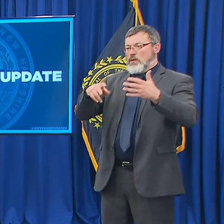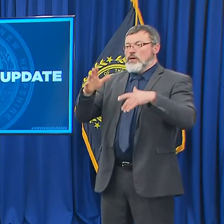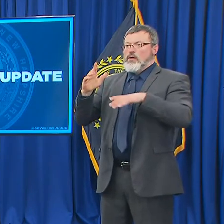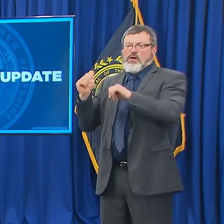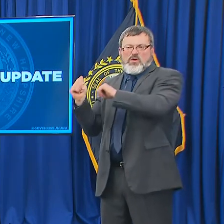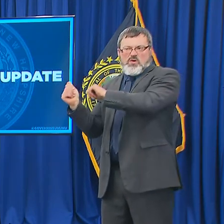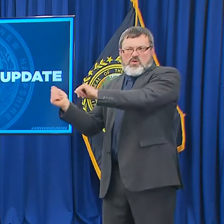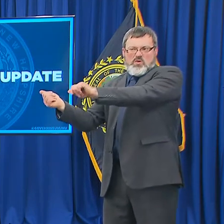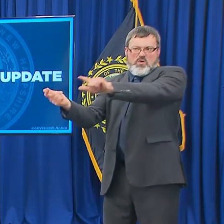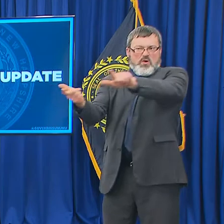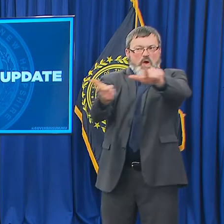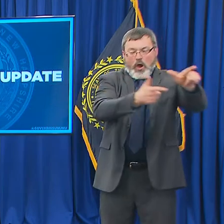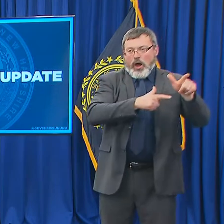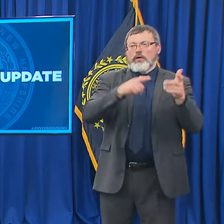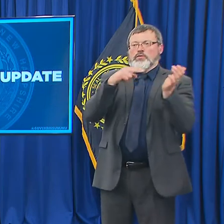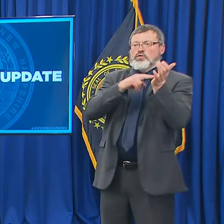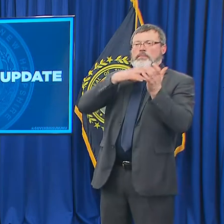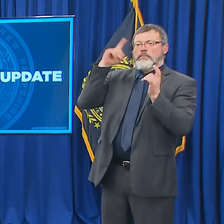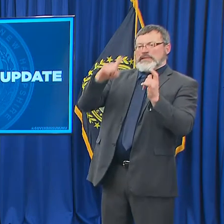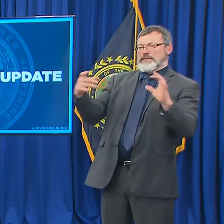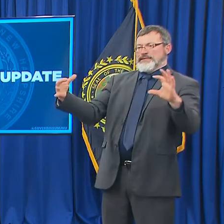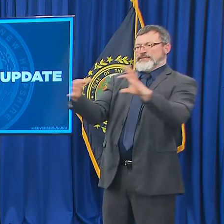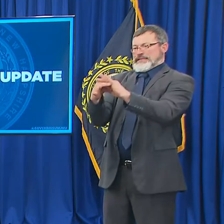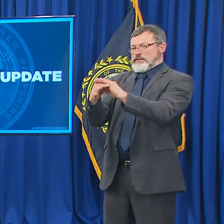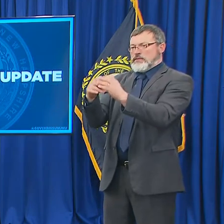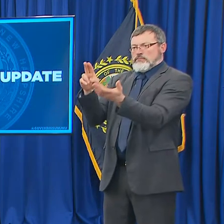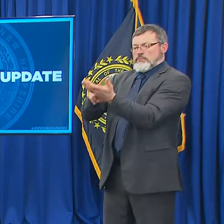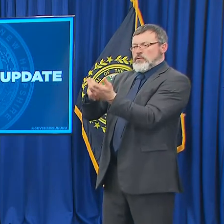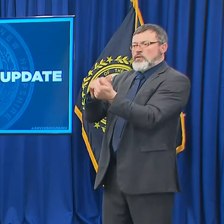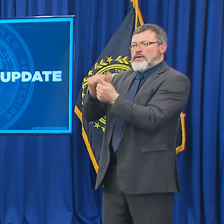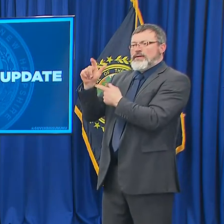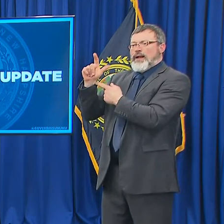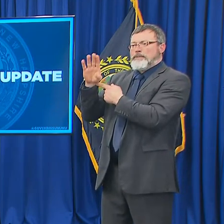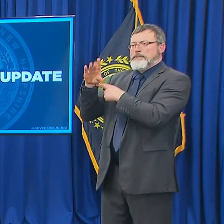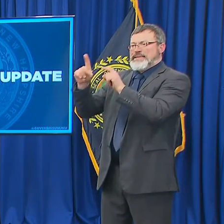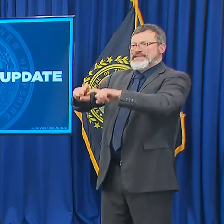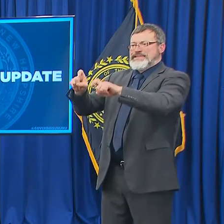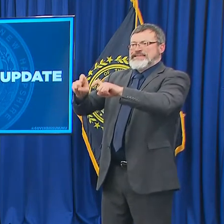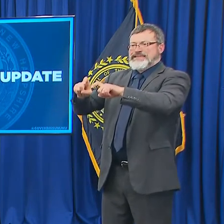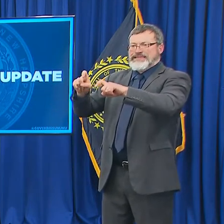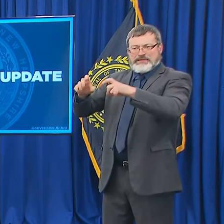Now card to do an antigen test on the visitor. We will be releasing guidance around this tomorrow.